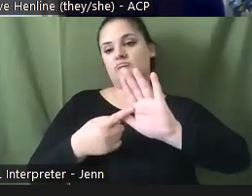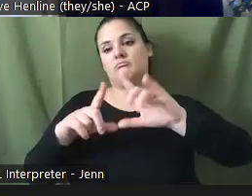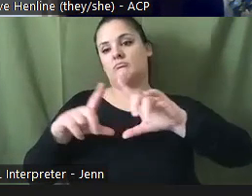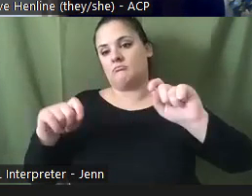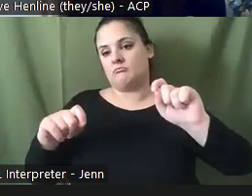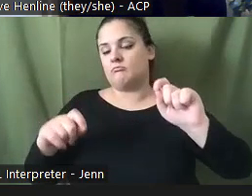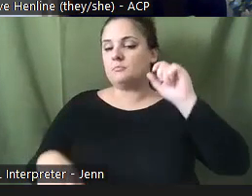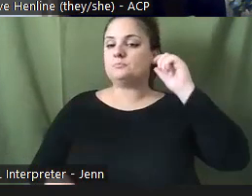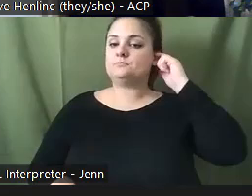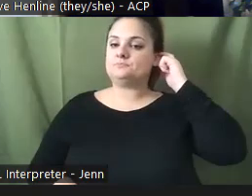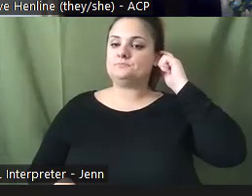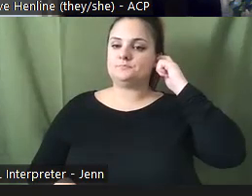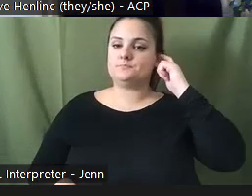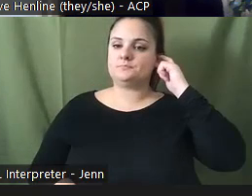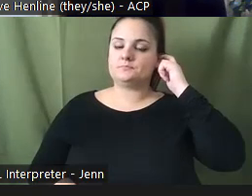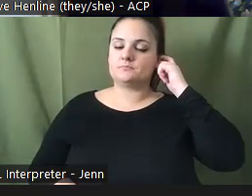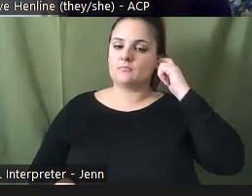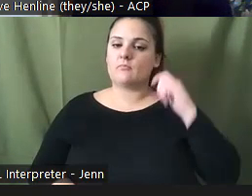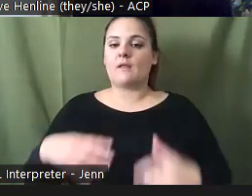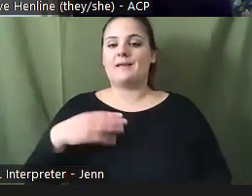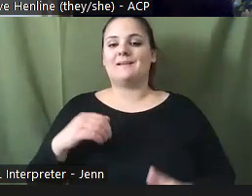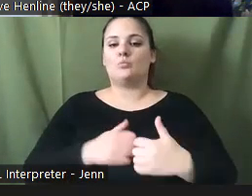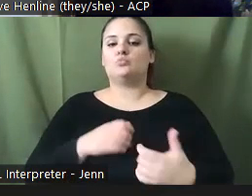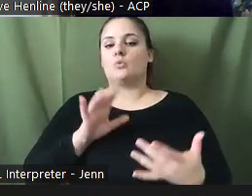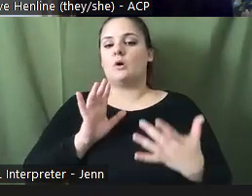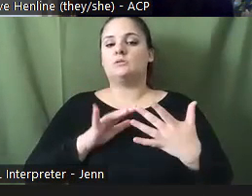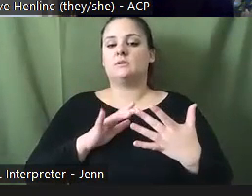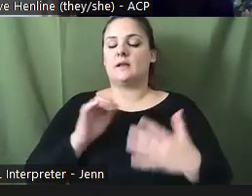and a way to get a hold of the ACP office if it's a program that's not familiar to you.